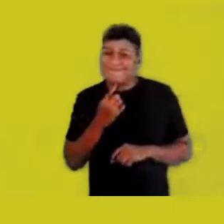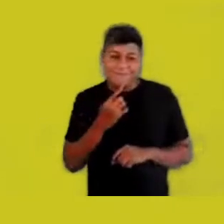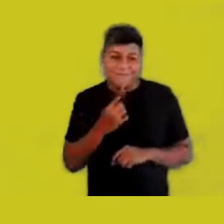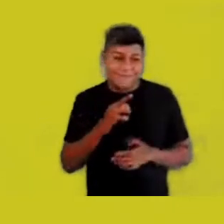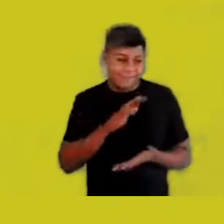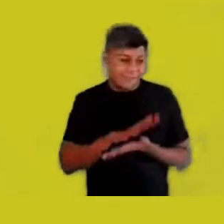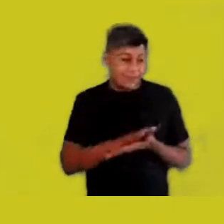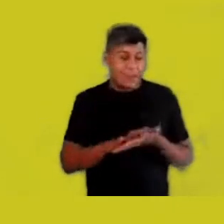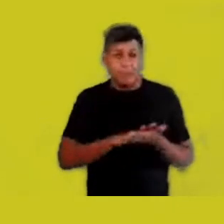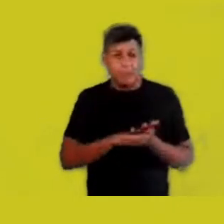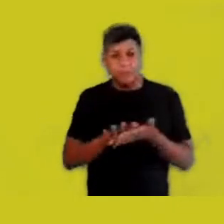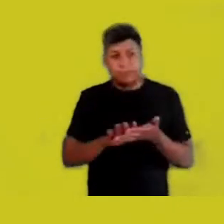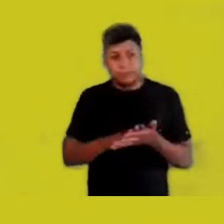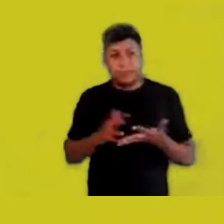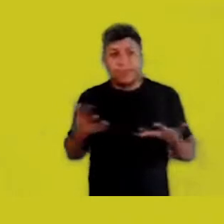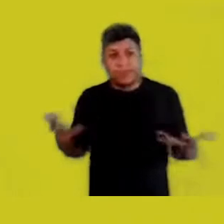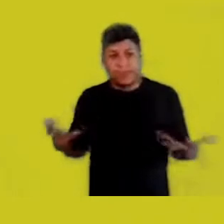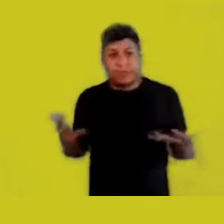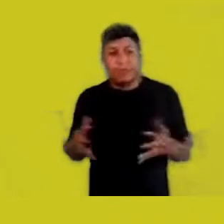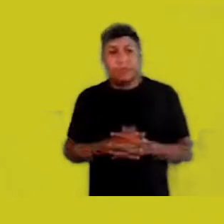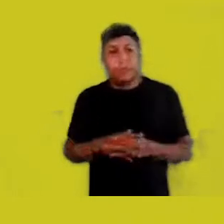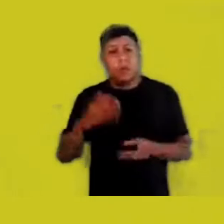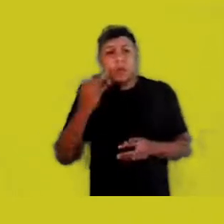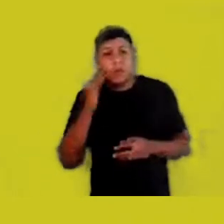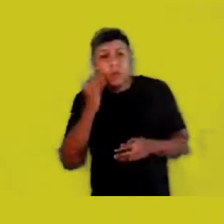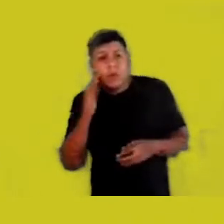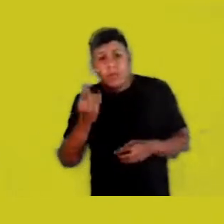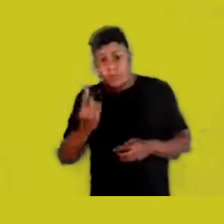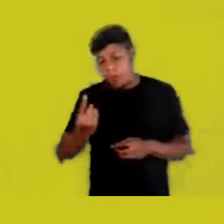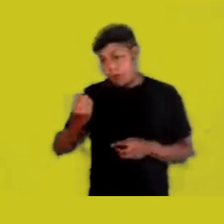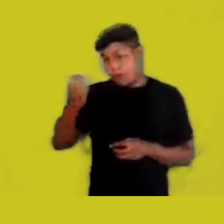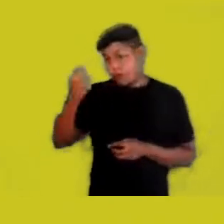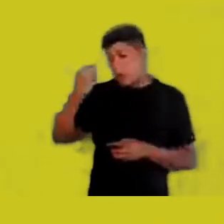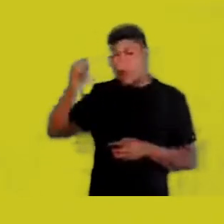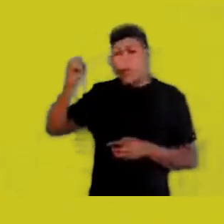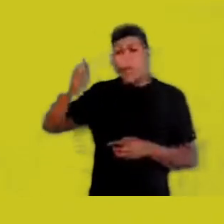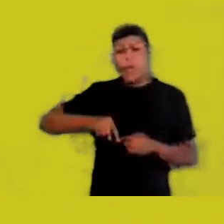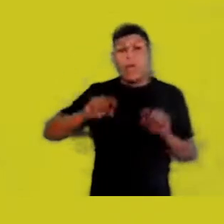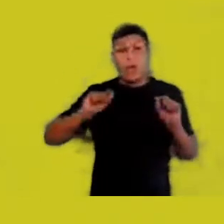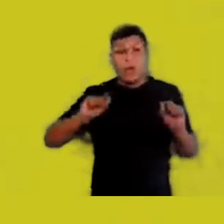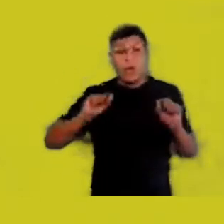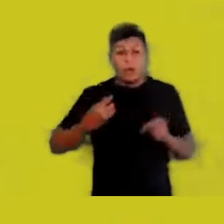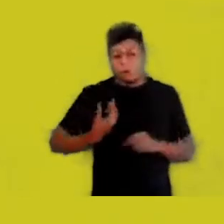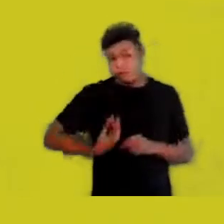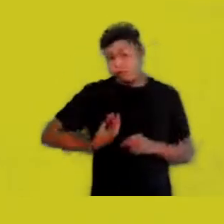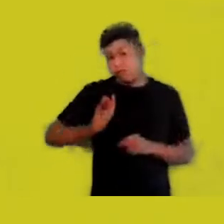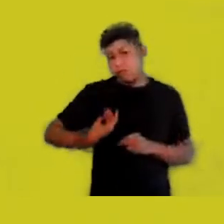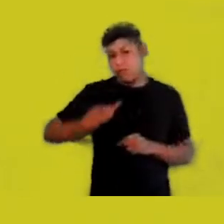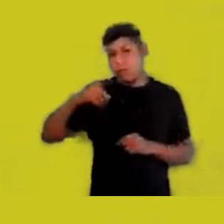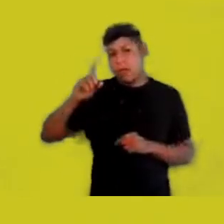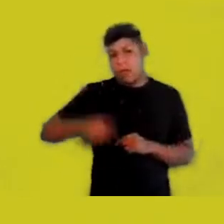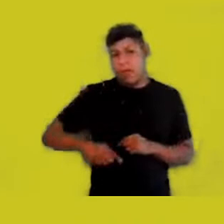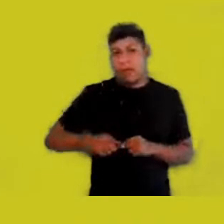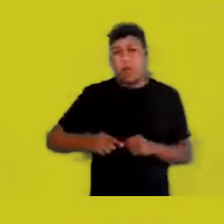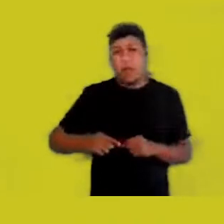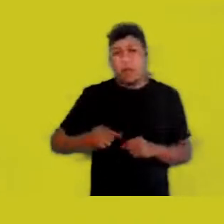So, to understand that ancestry is actually contemporaneity, that it is the present time, the possibility